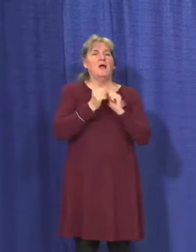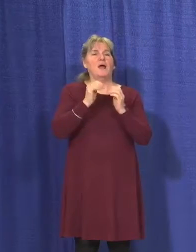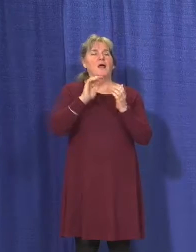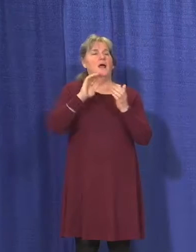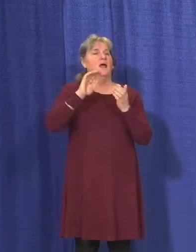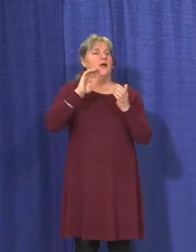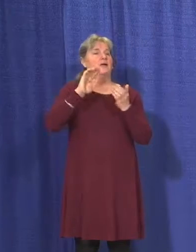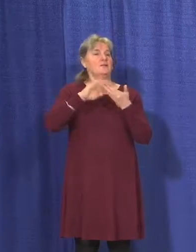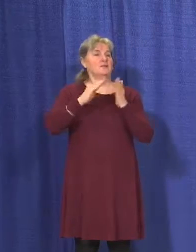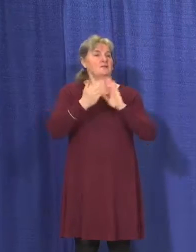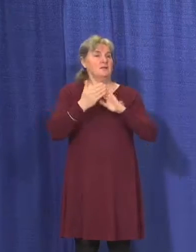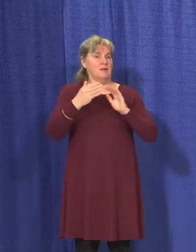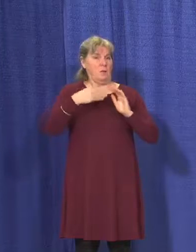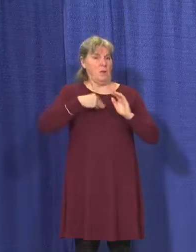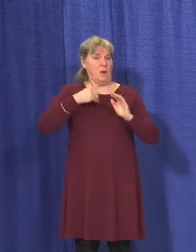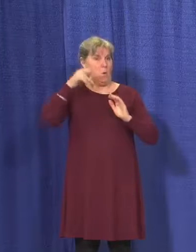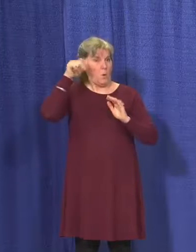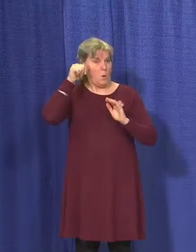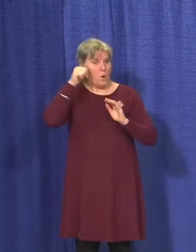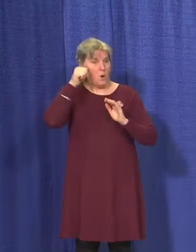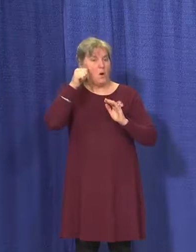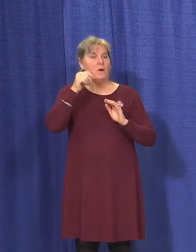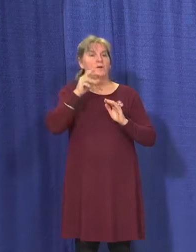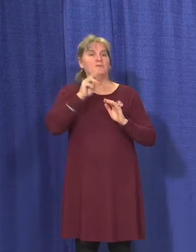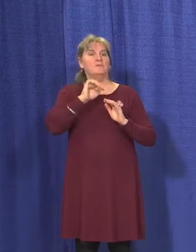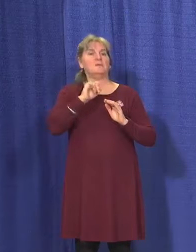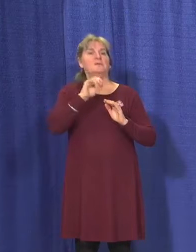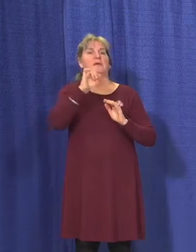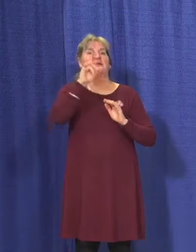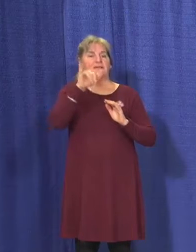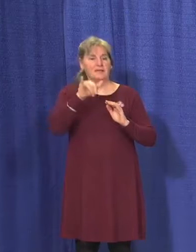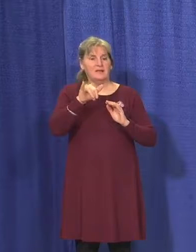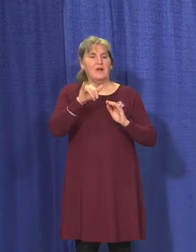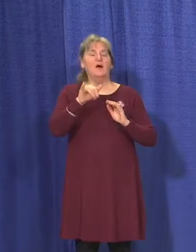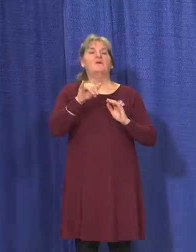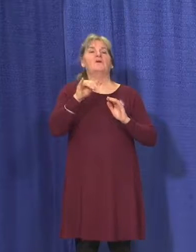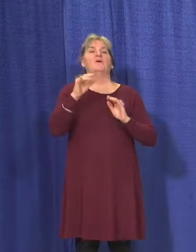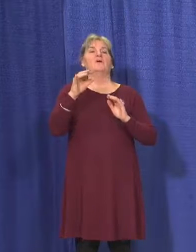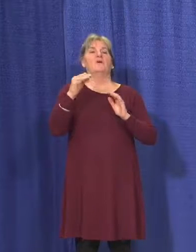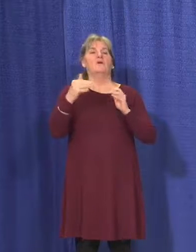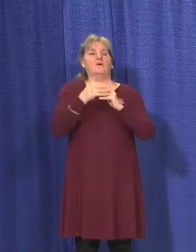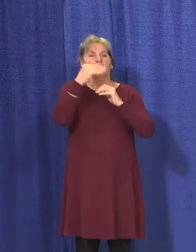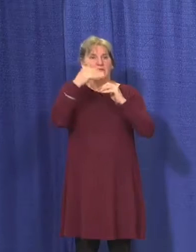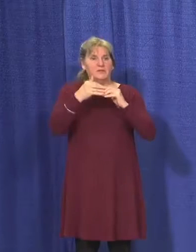our municipal matching grant, our partnership with our municipalities and first Nations